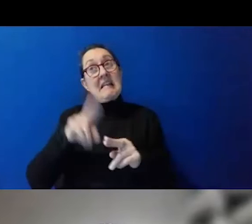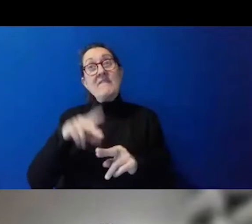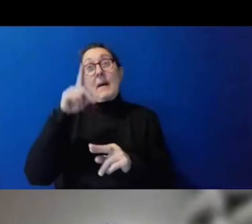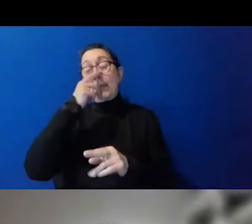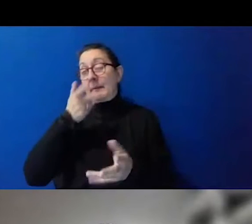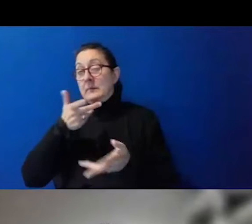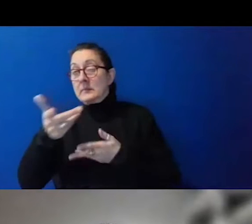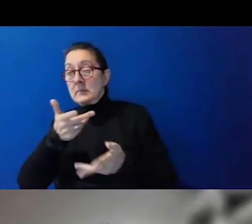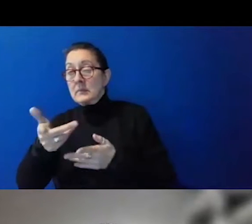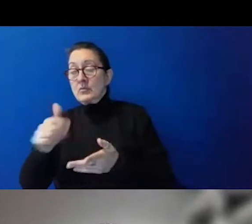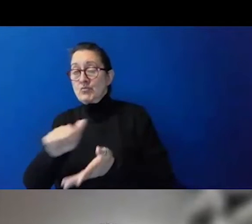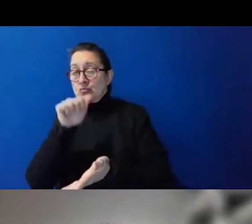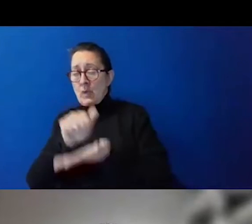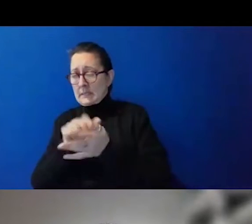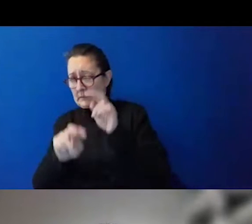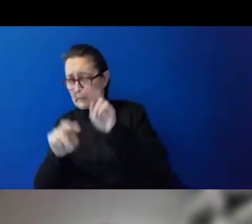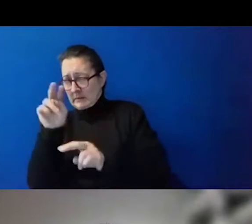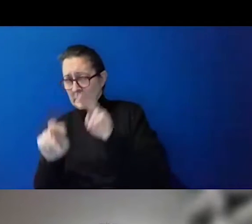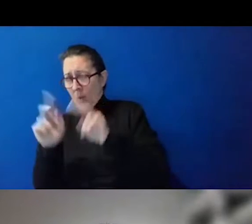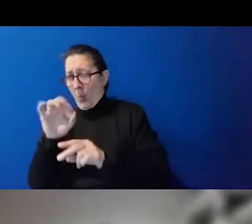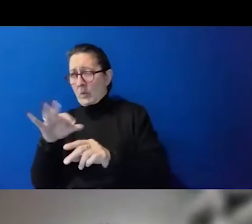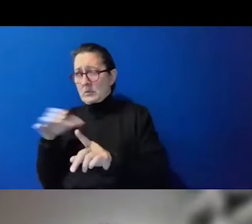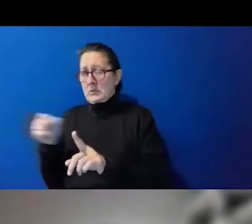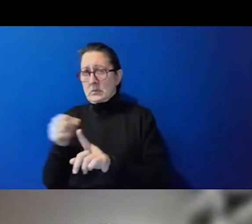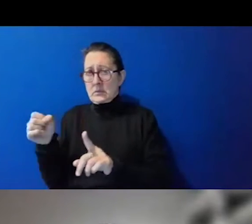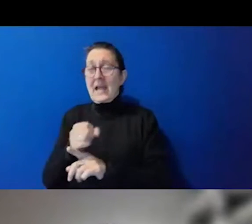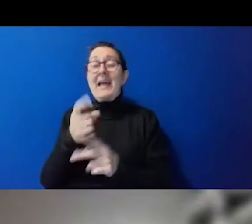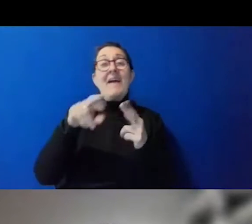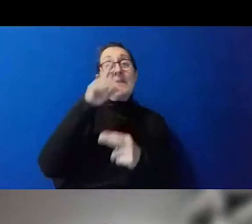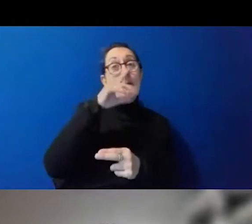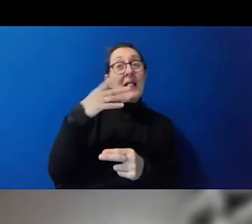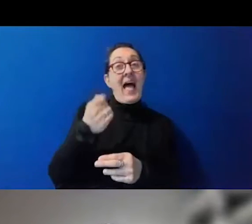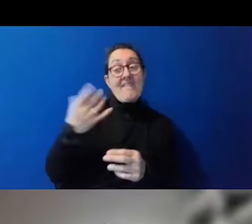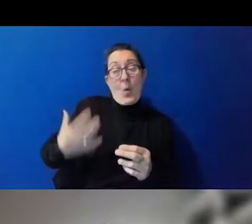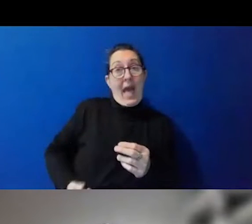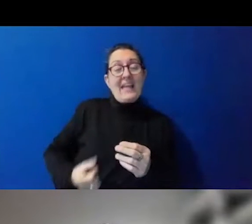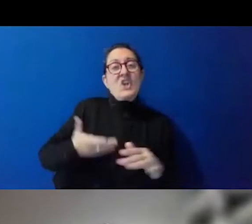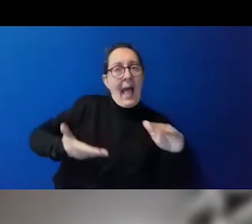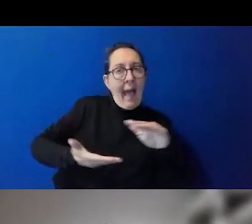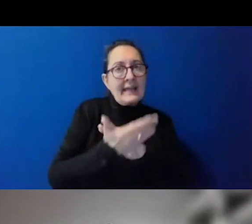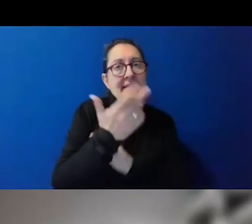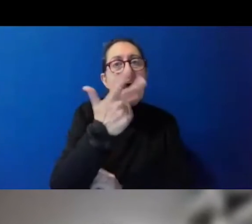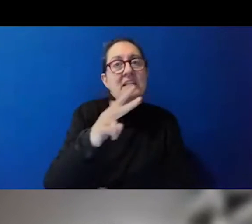assisting people who have an income of less than 880,000 in relation to things generally related to